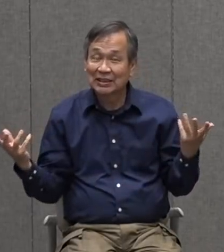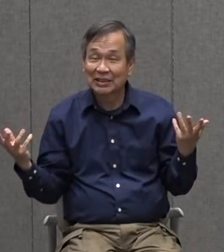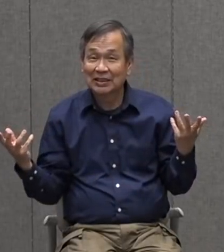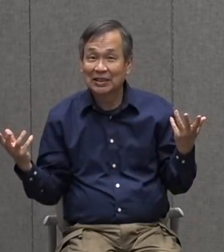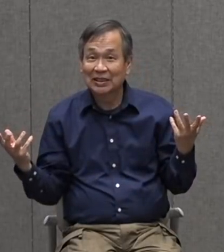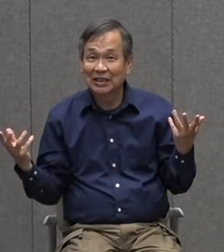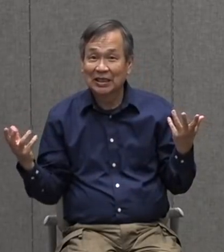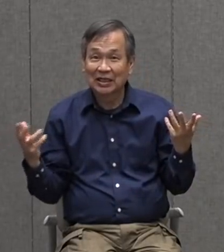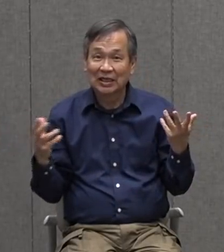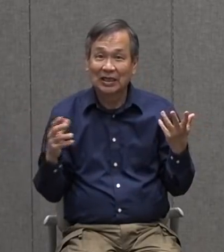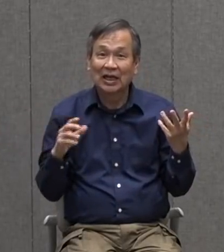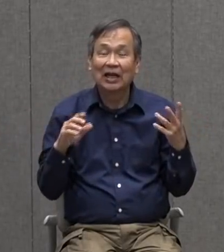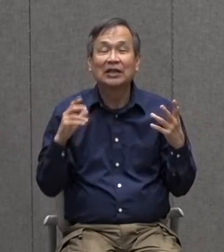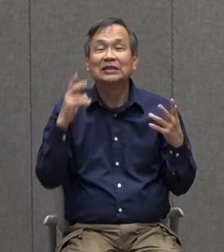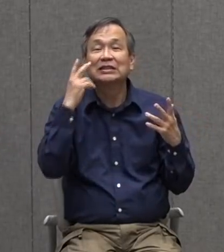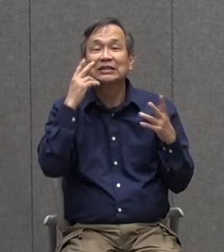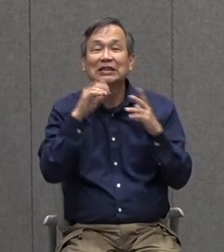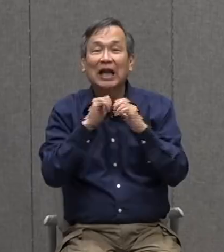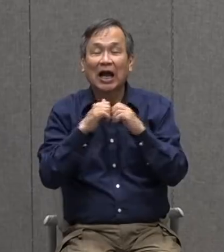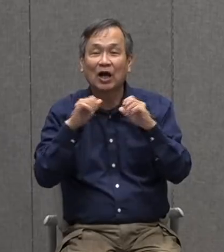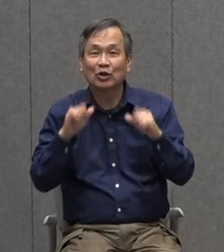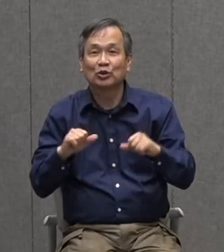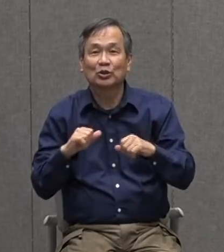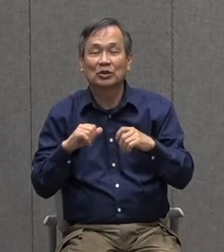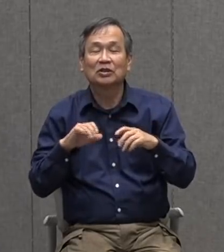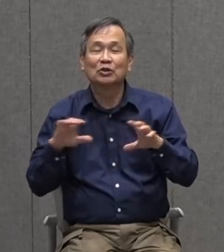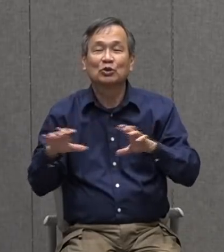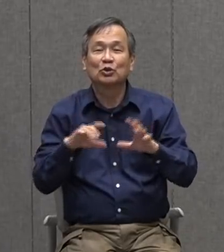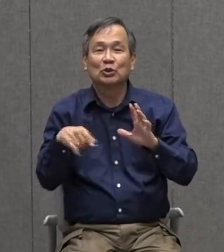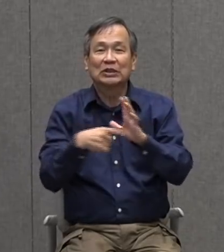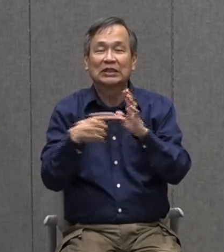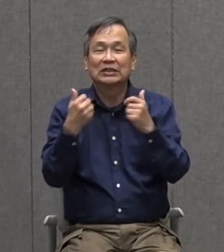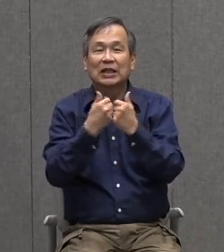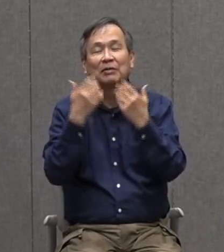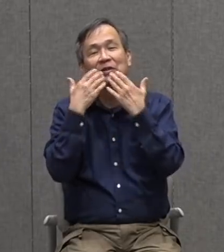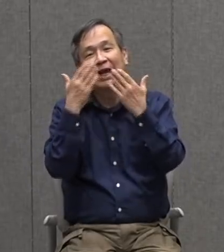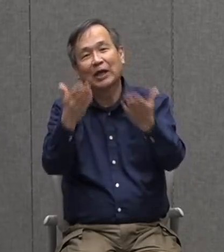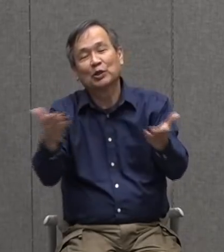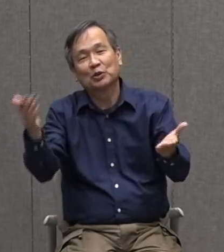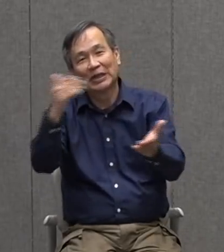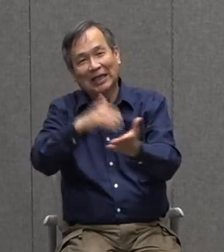I can't even talk, see how you would start it up. So we wanna thank you again,